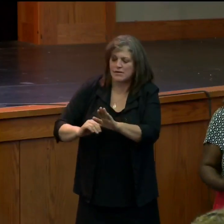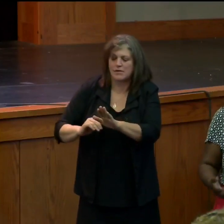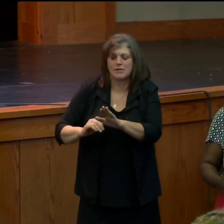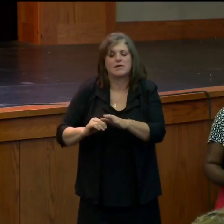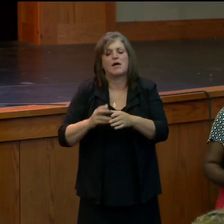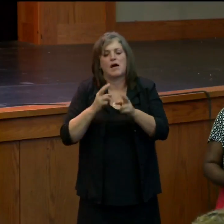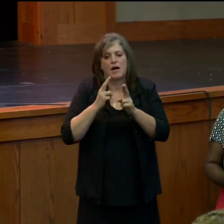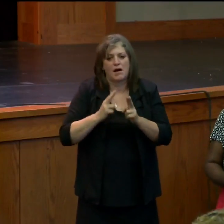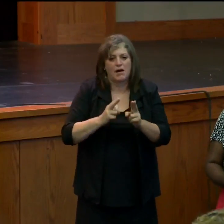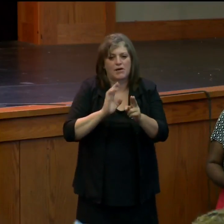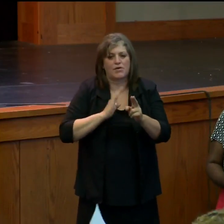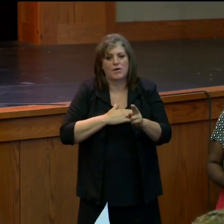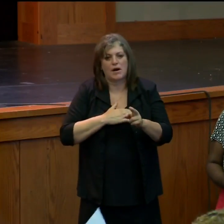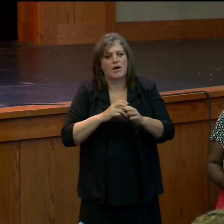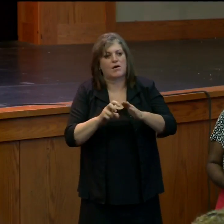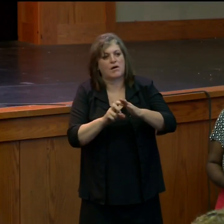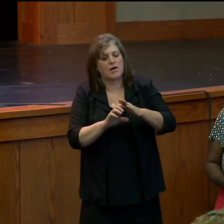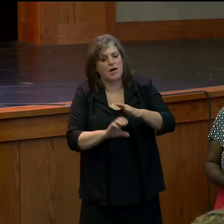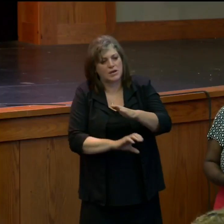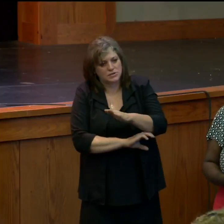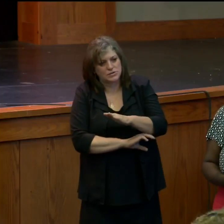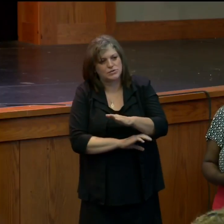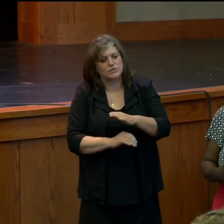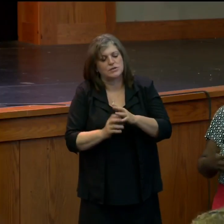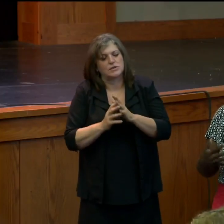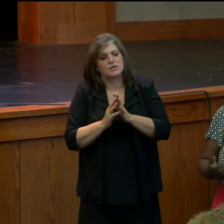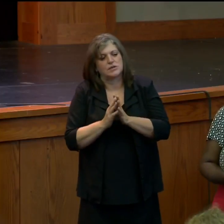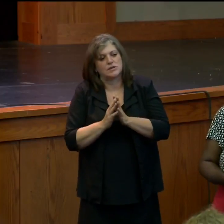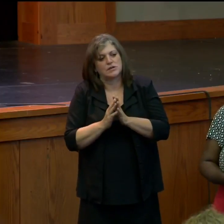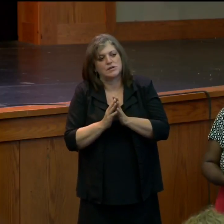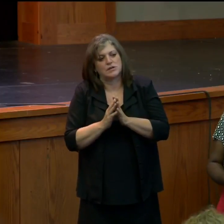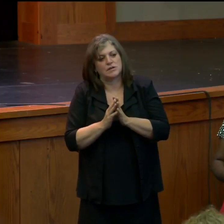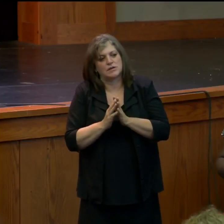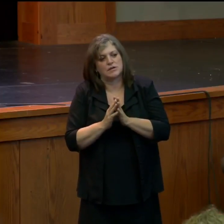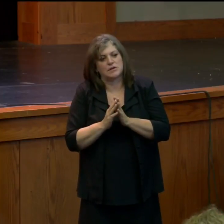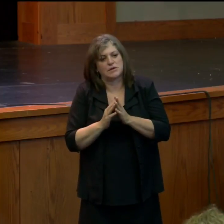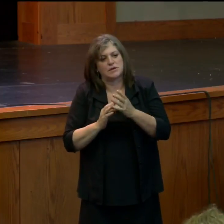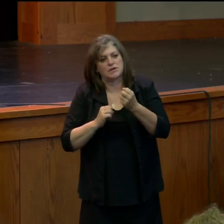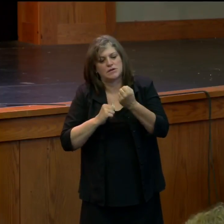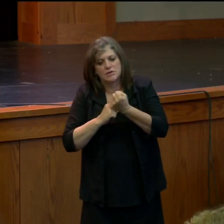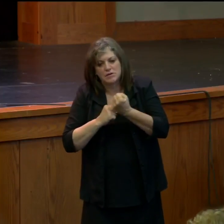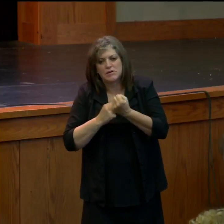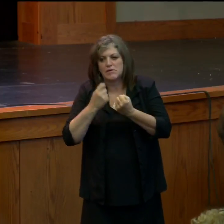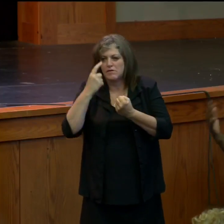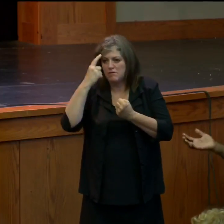JUST TO HONOR OUR CONSTITUTION AND TO FIGHT FOR STATEHOOD AND